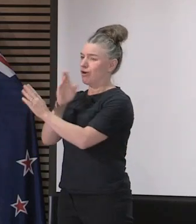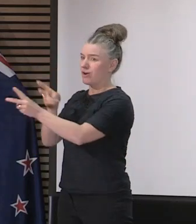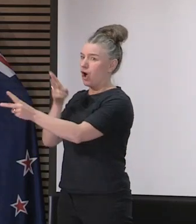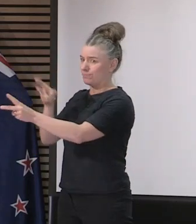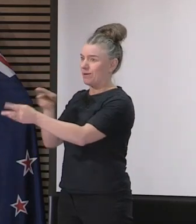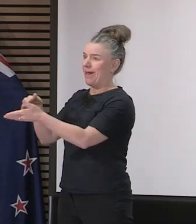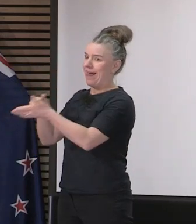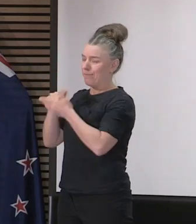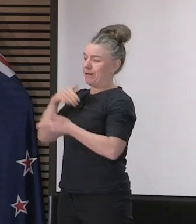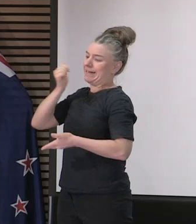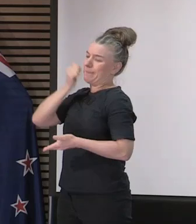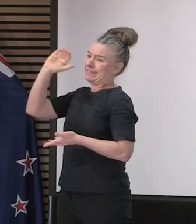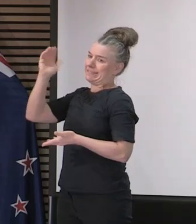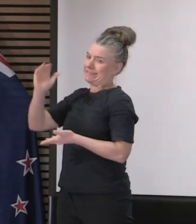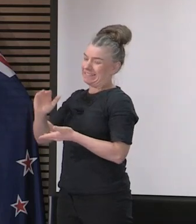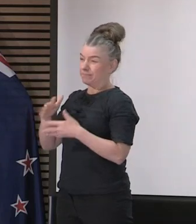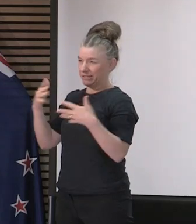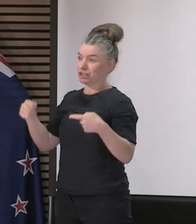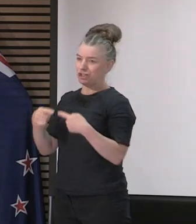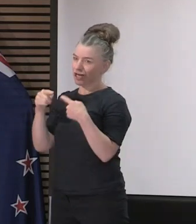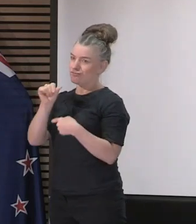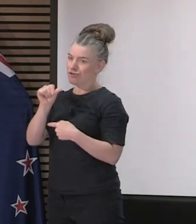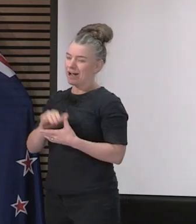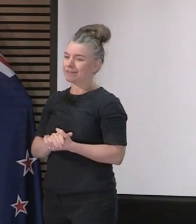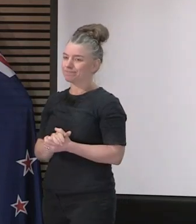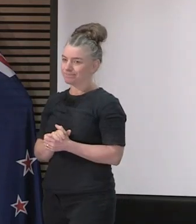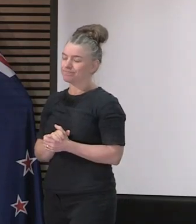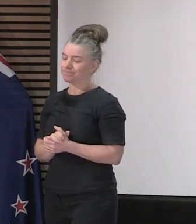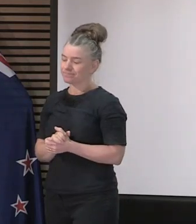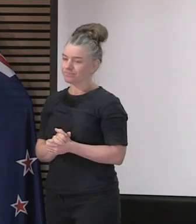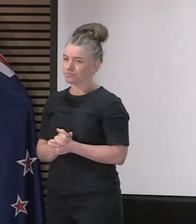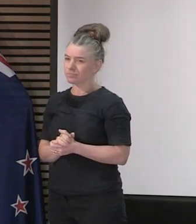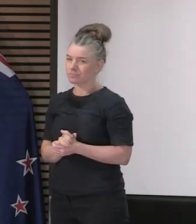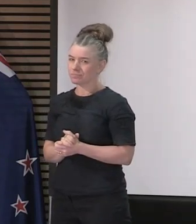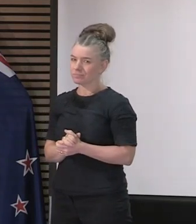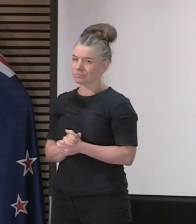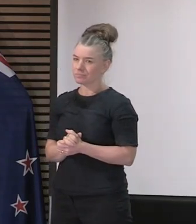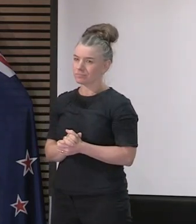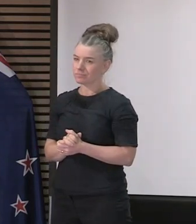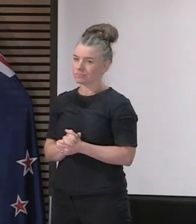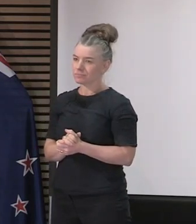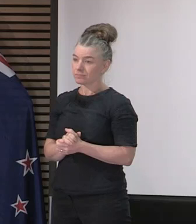part of catching up on surgery and other procedures that were postponed. This is a big